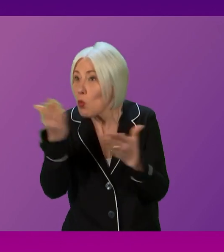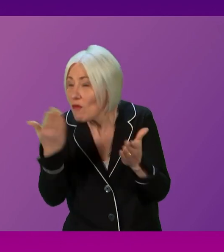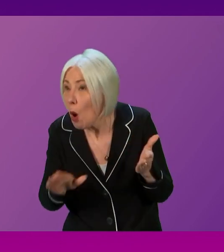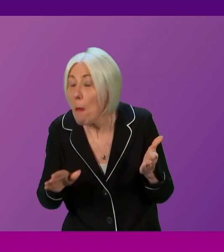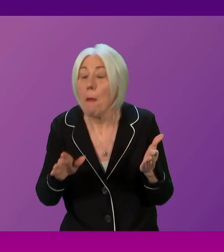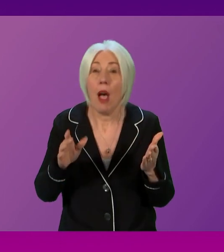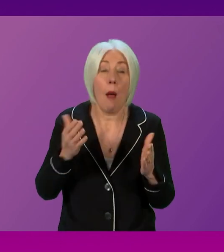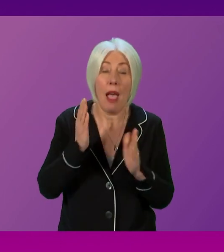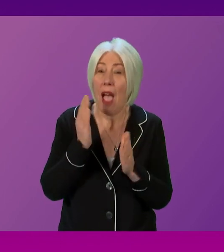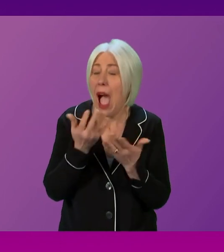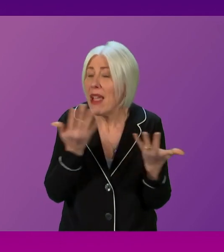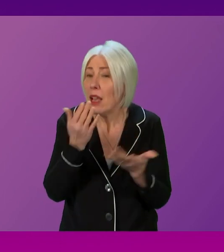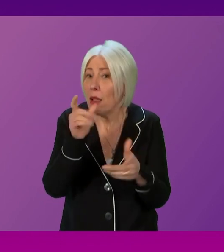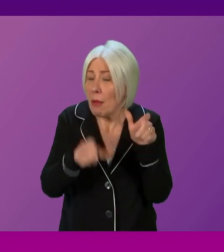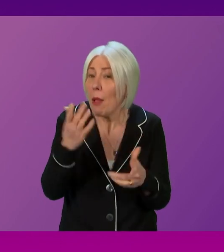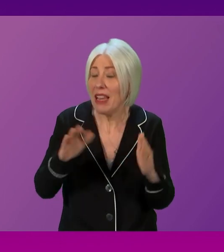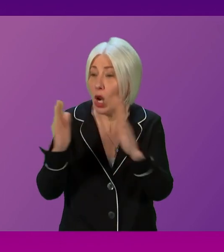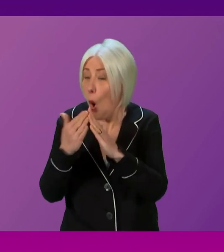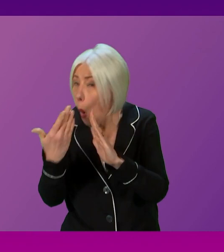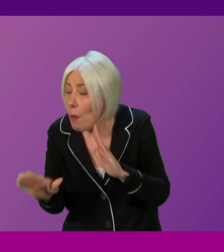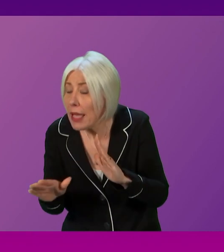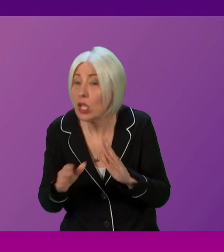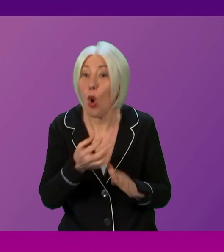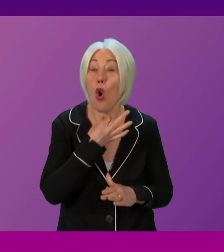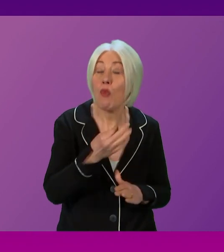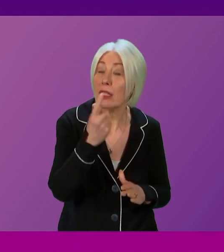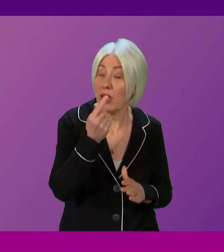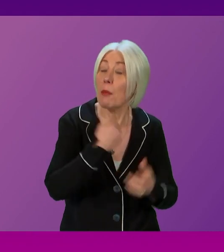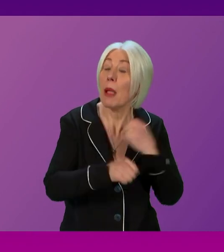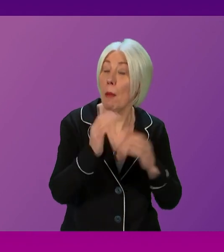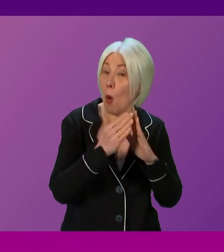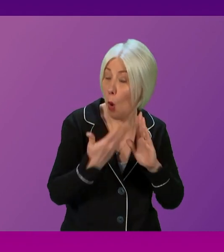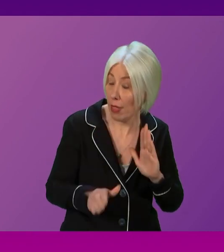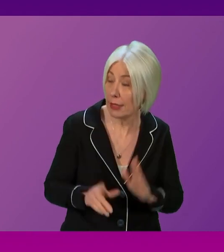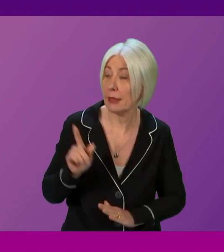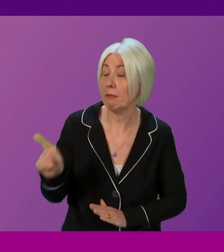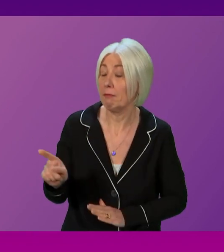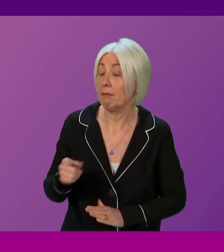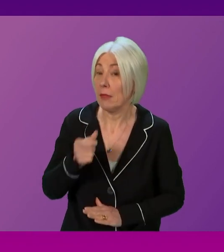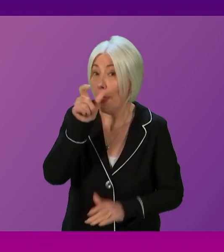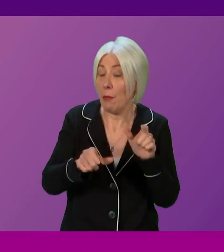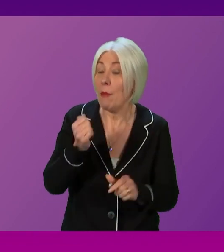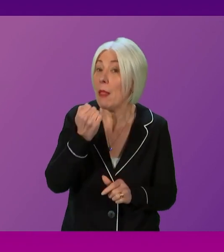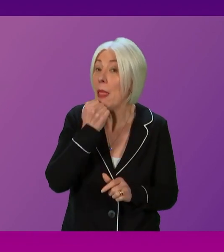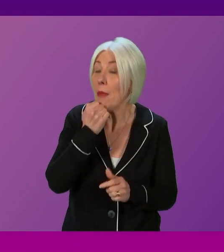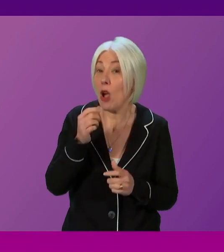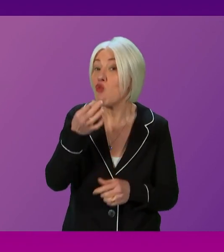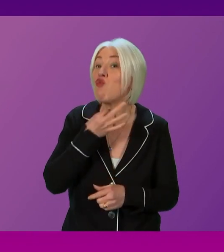I thank Maggie Chapman for raising those issues. Information on the number of people who are at risk of homelessness will be collated